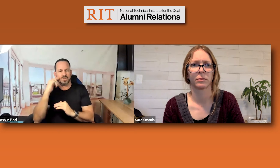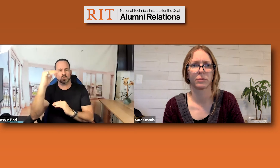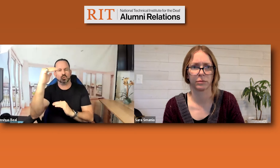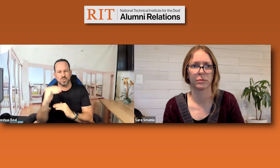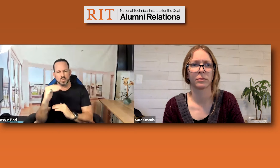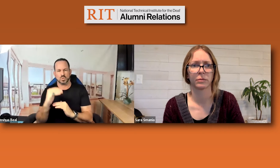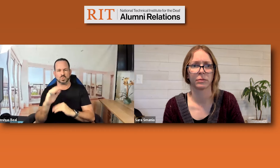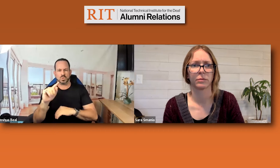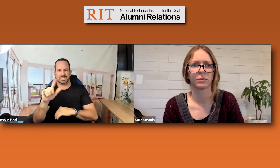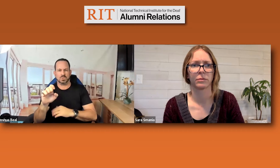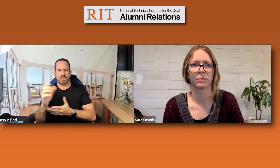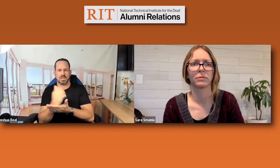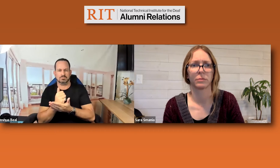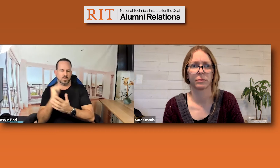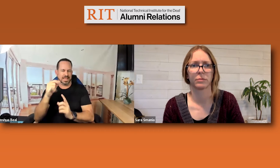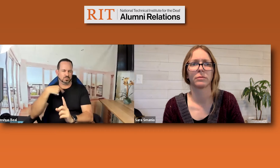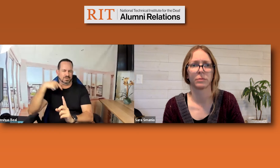which is what becomes taxable.